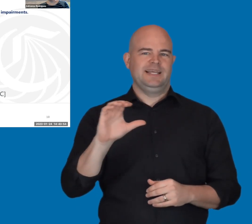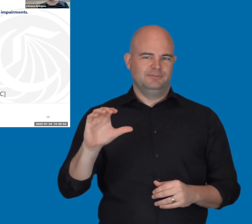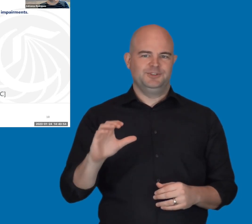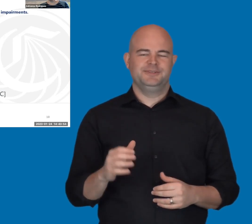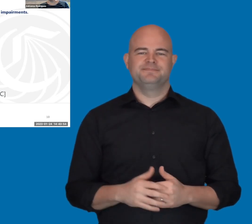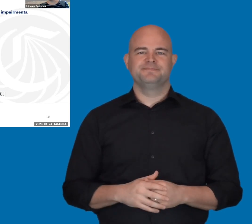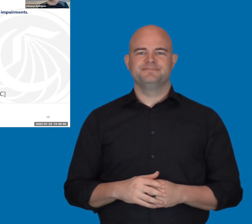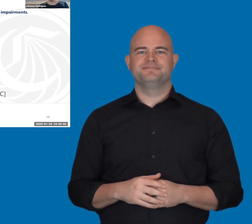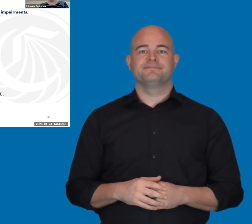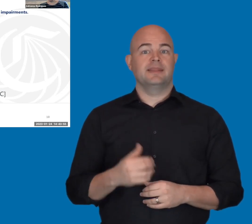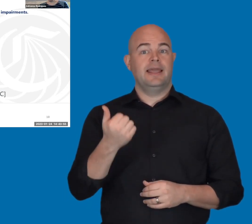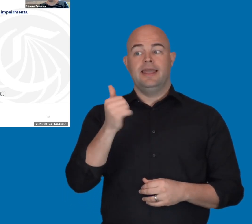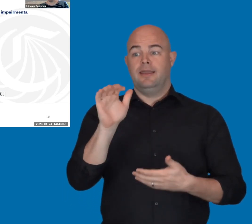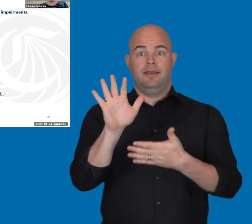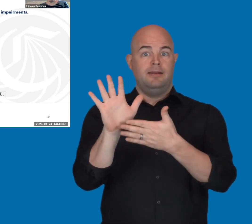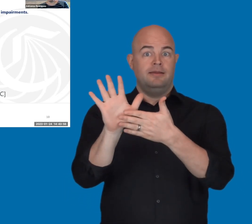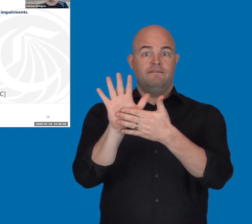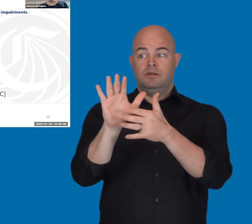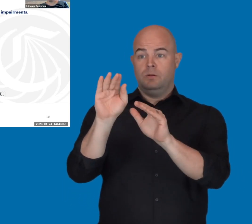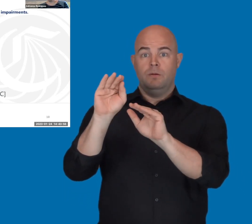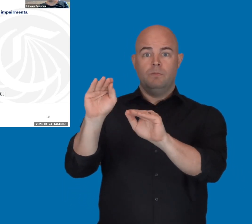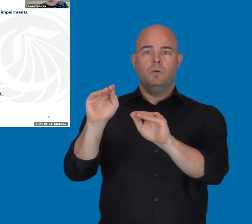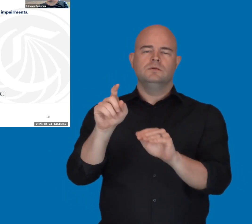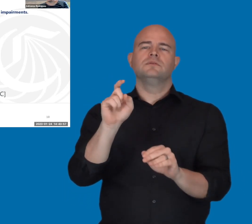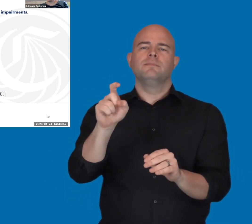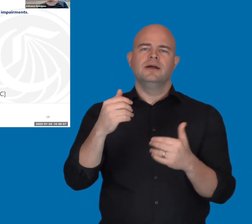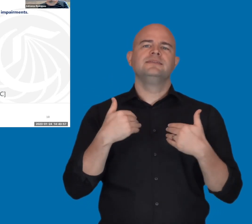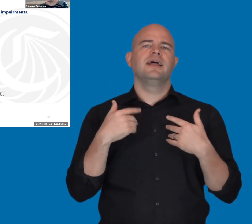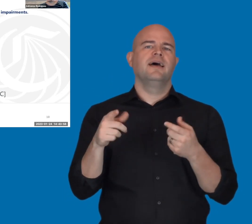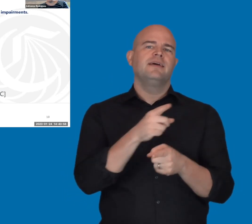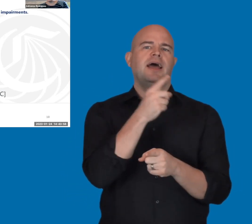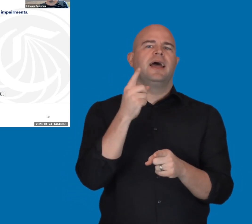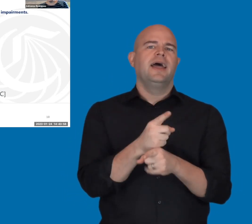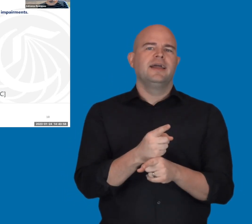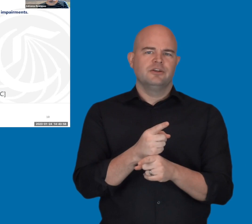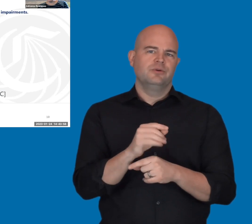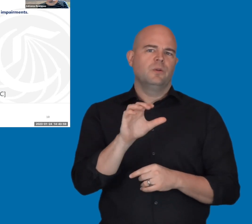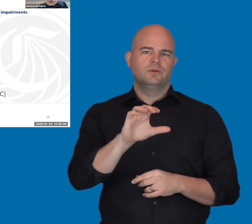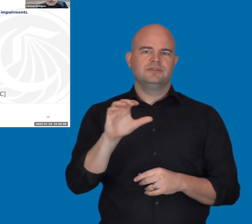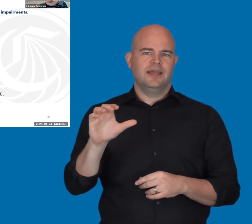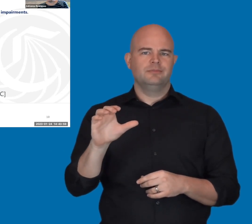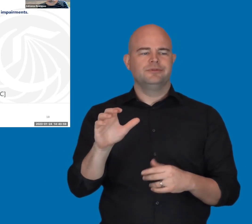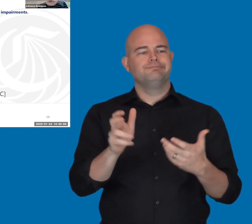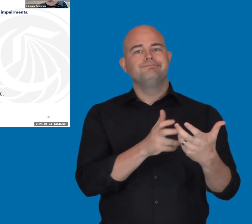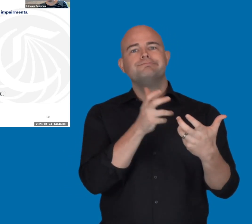So, any video that's posted must include accurate closed captioning and that's to accommodate viewers